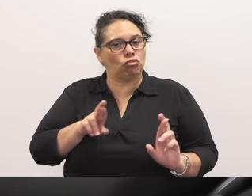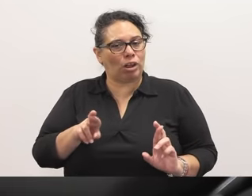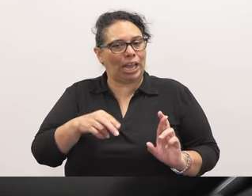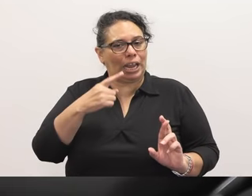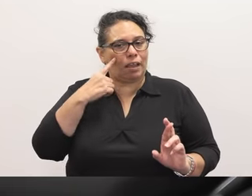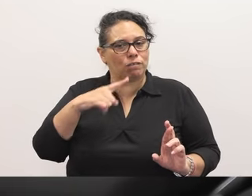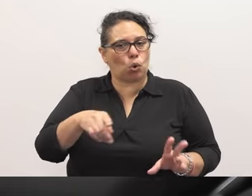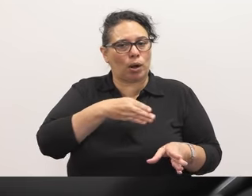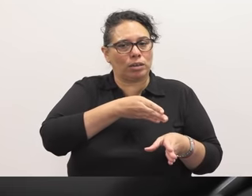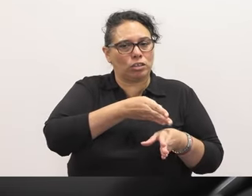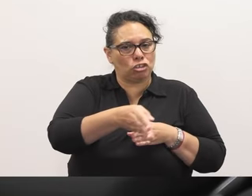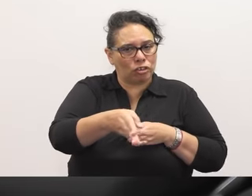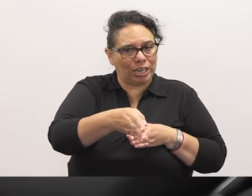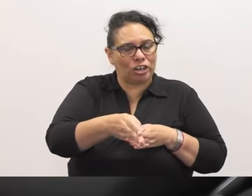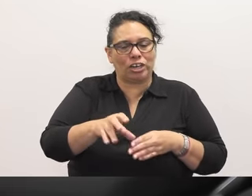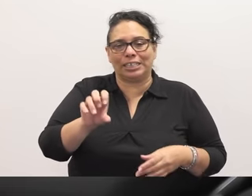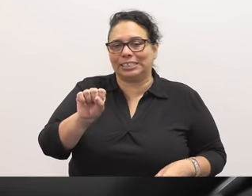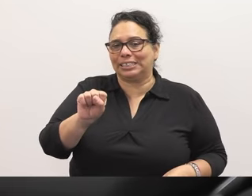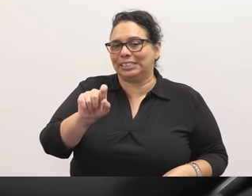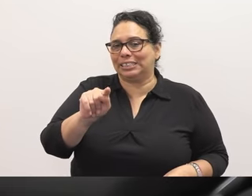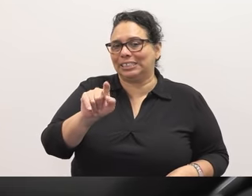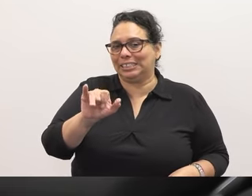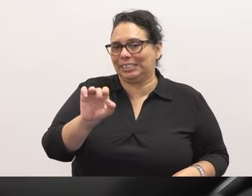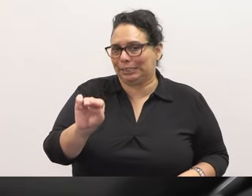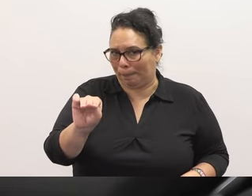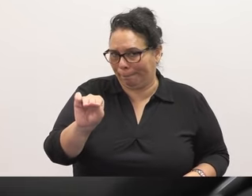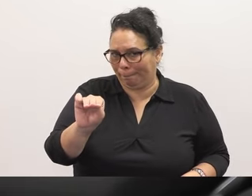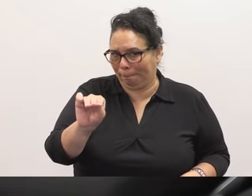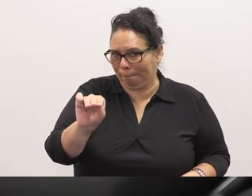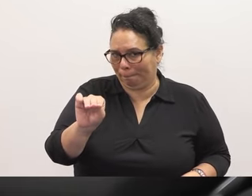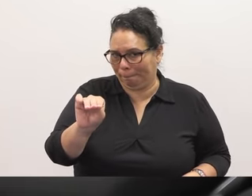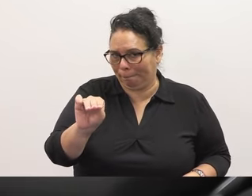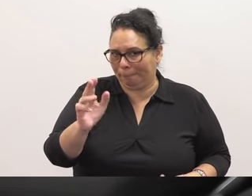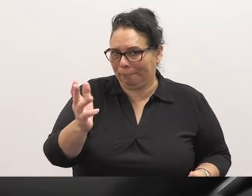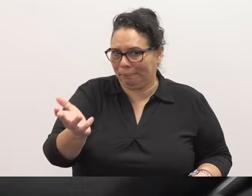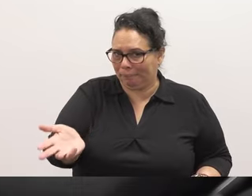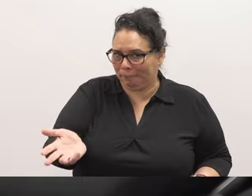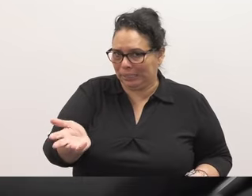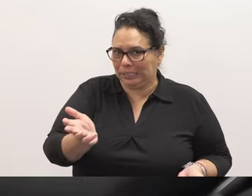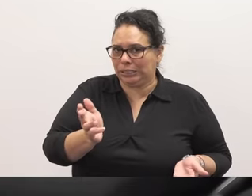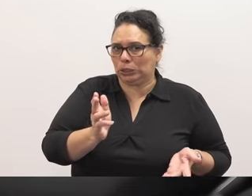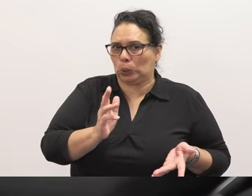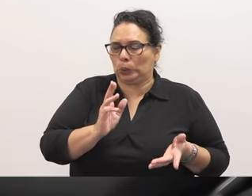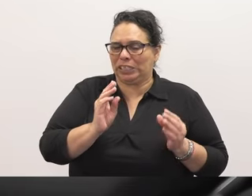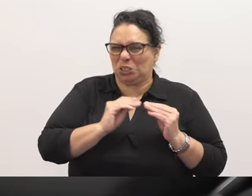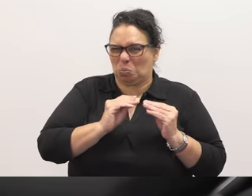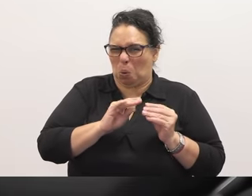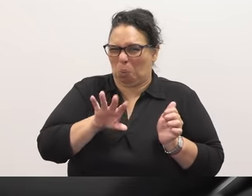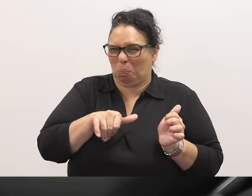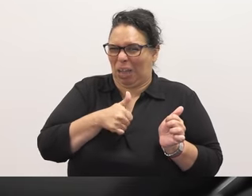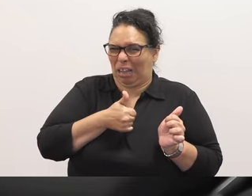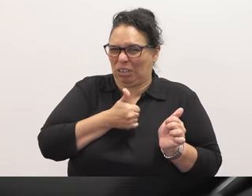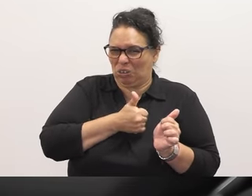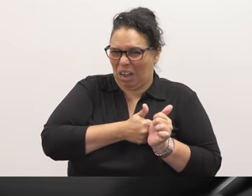and career in STEM. And so there's again, story beyond the actual, the metrics that you're looking at.